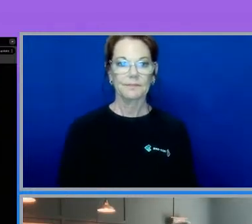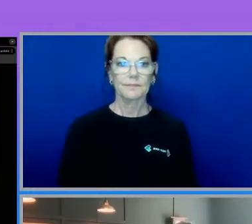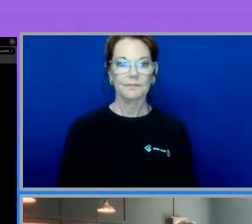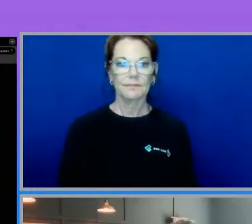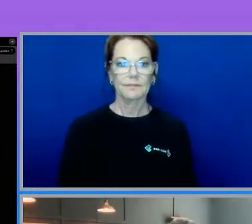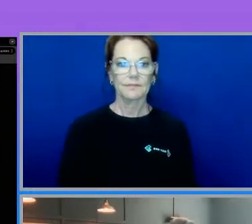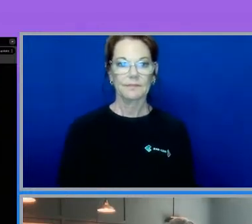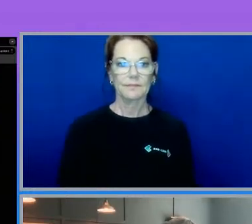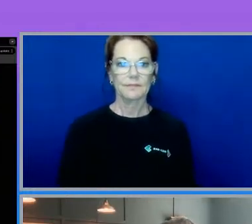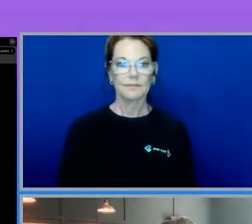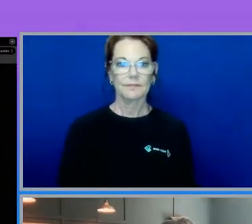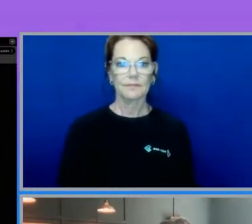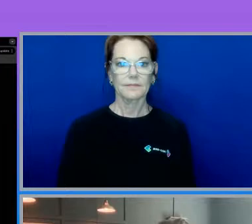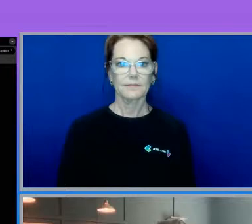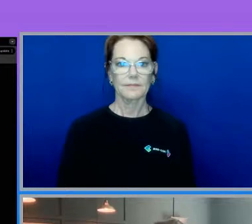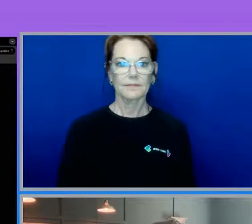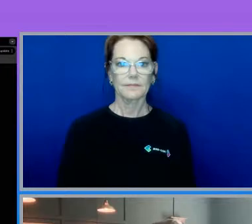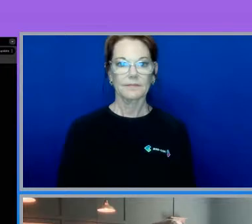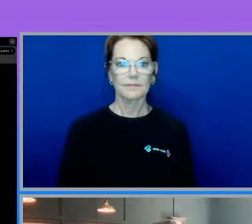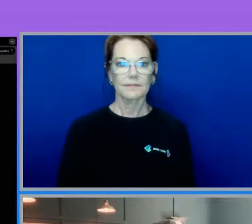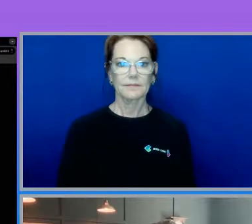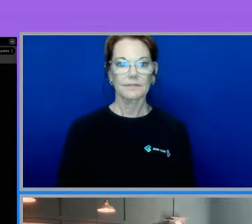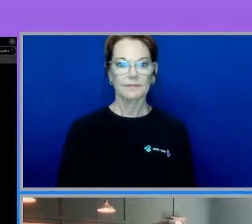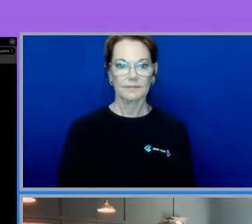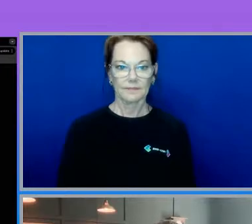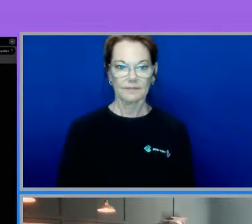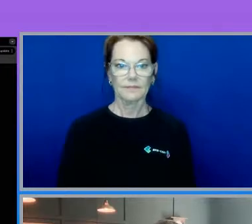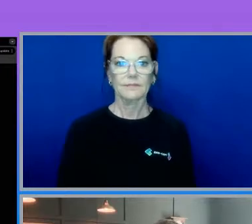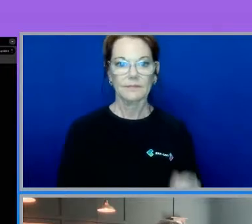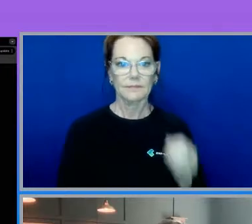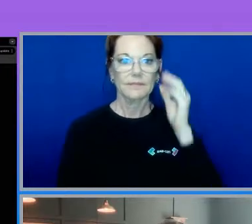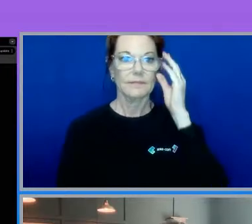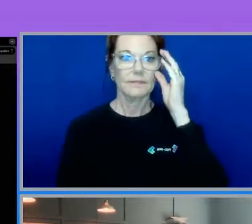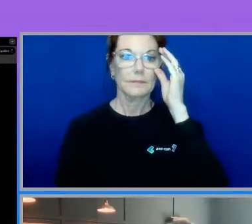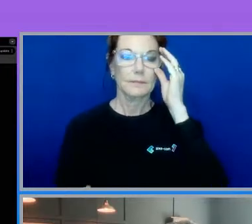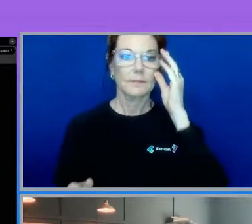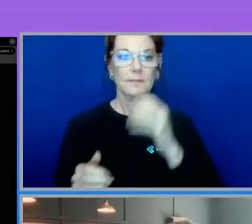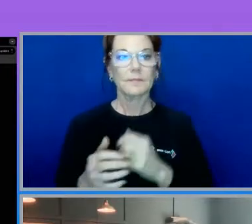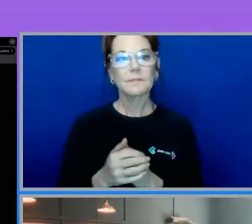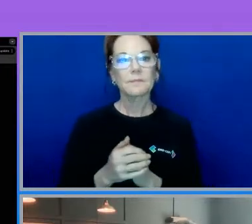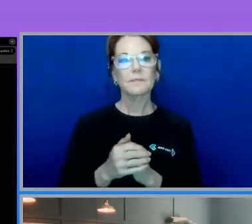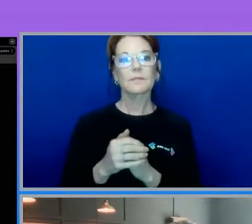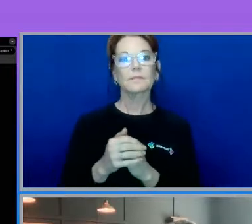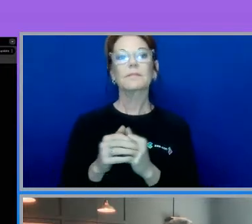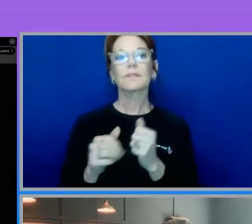order is the sequence in which content is presented to users, particularly those users using assistive technologies like